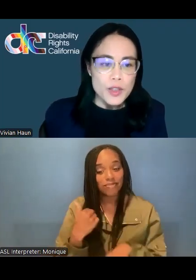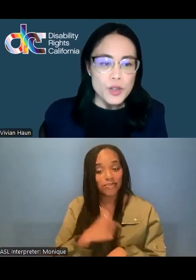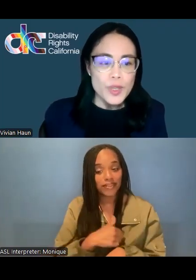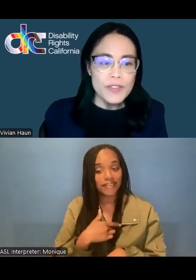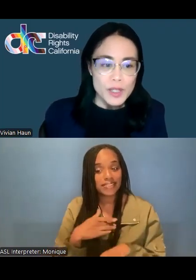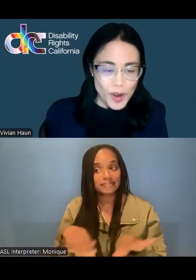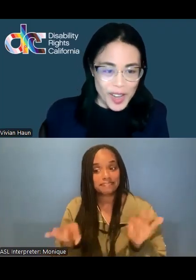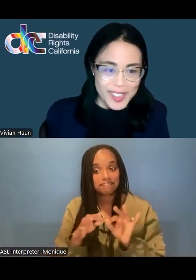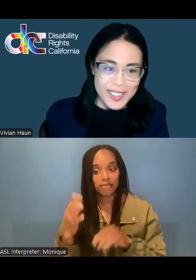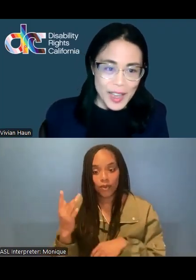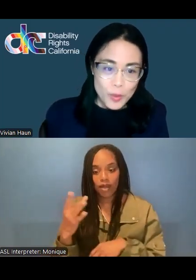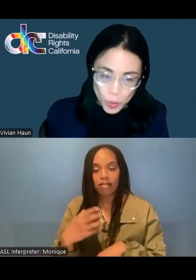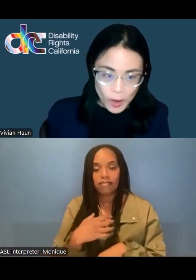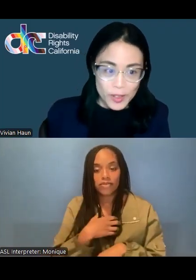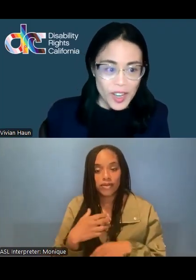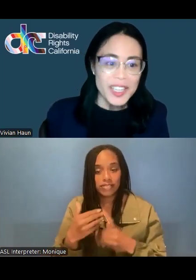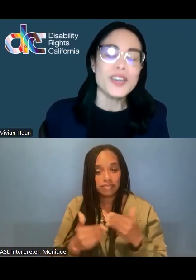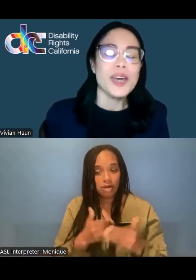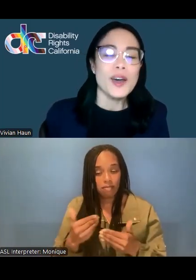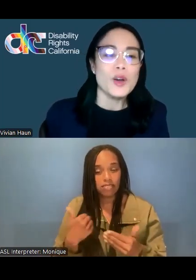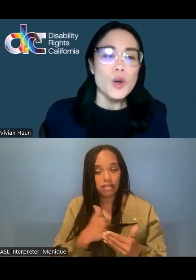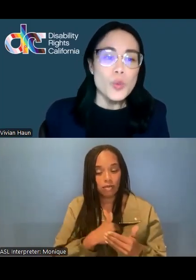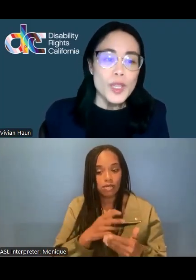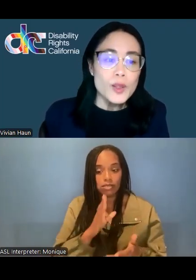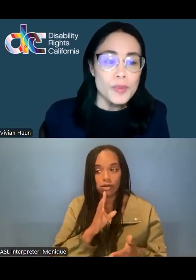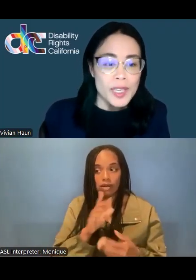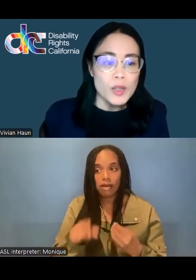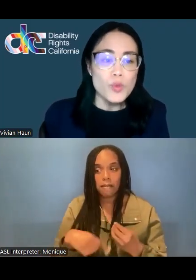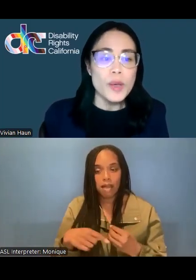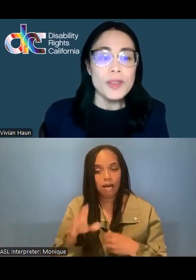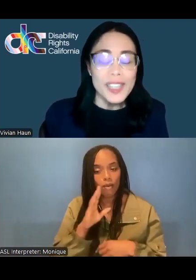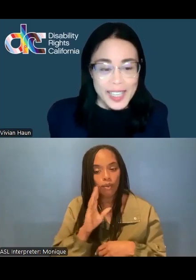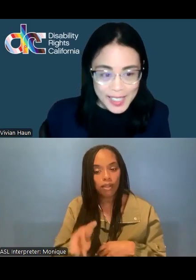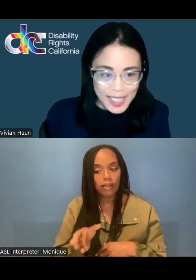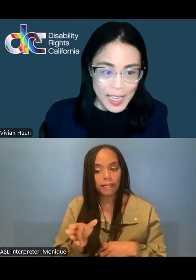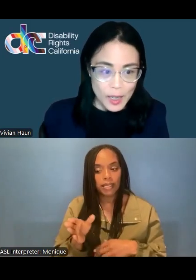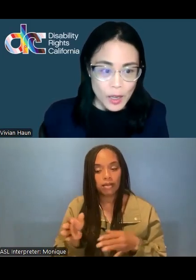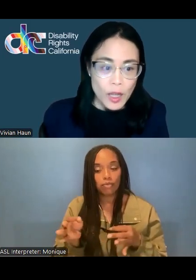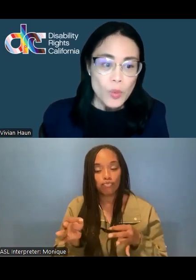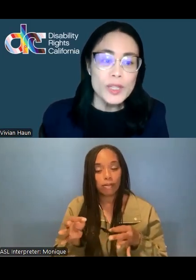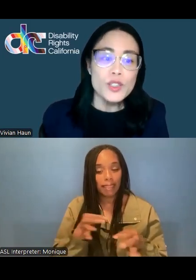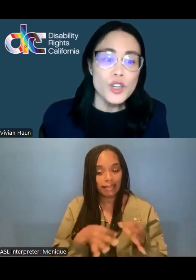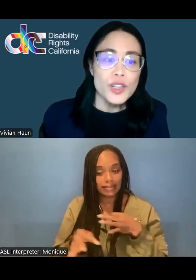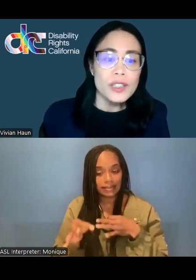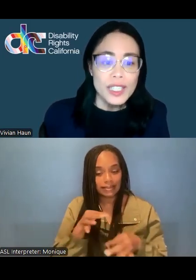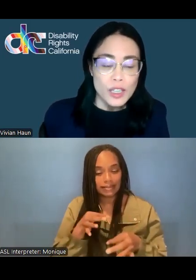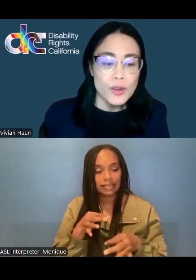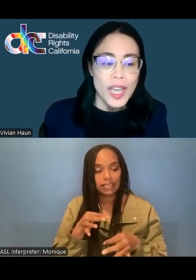the grievance process that we are talking about will be replacing what is currently known